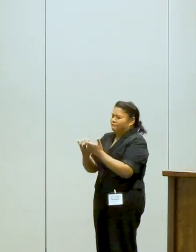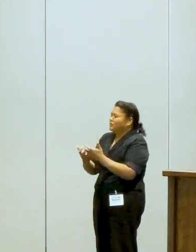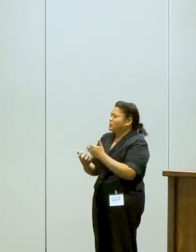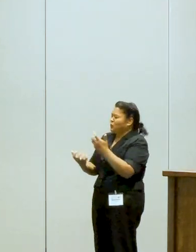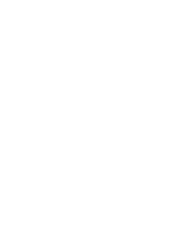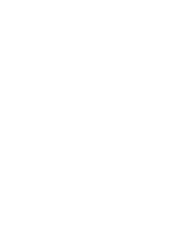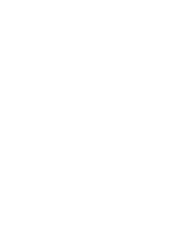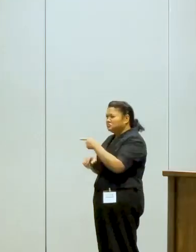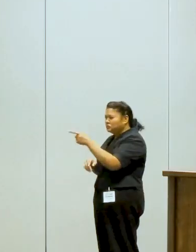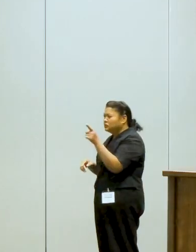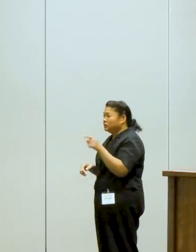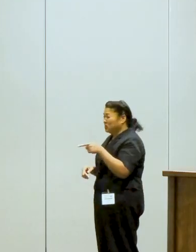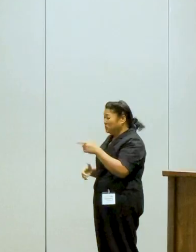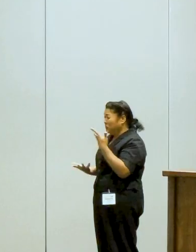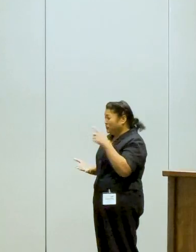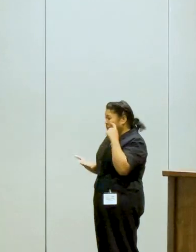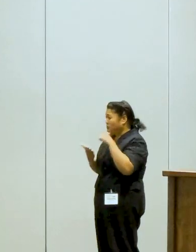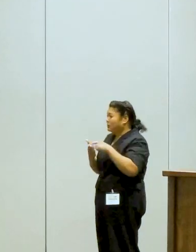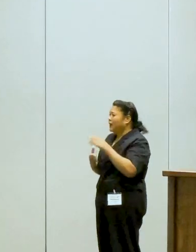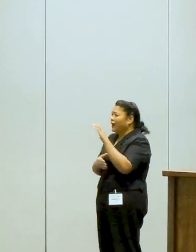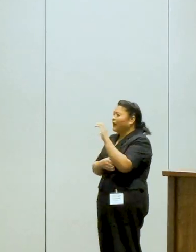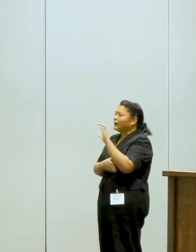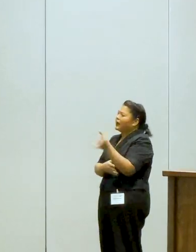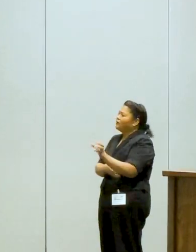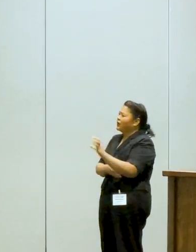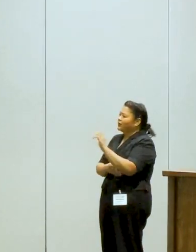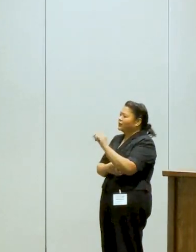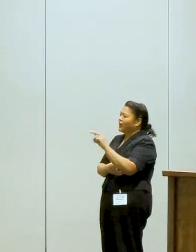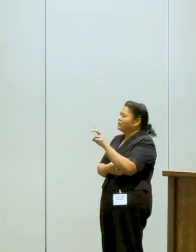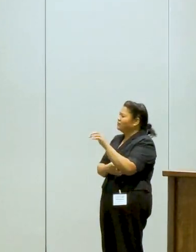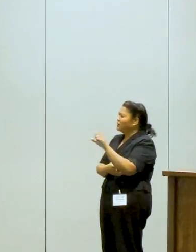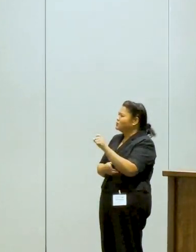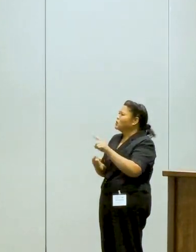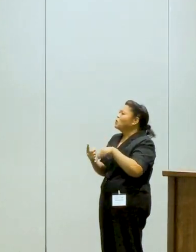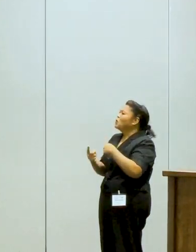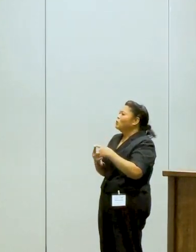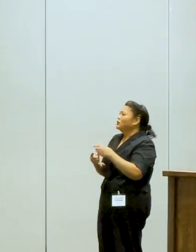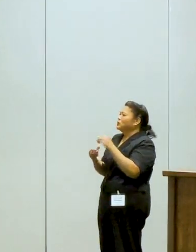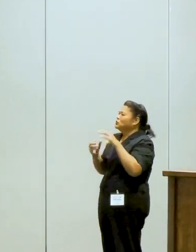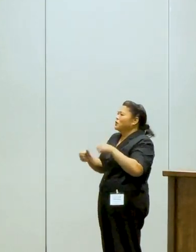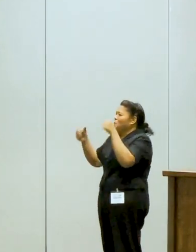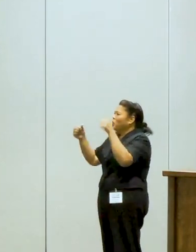part. Have you seen the canvas thing when a student turns in something that is clearly generative? So what I've heard,